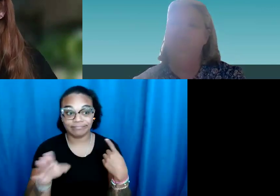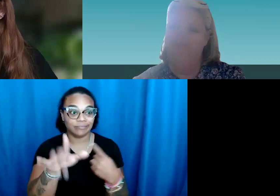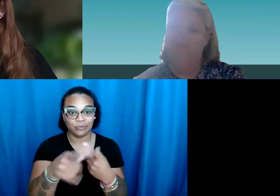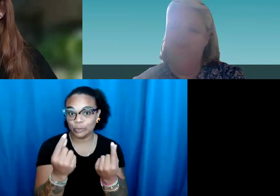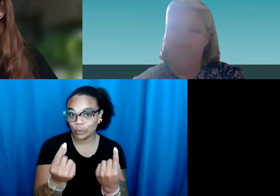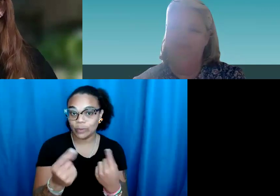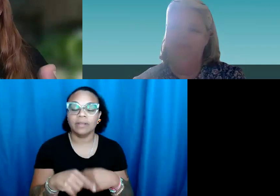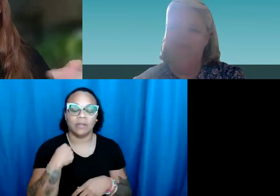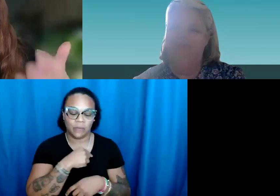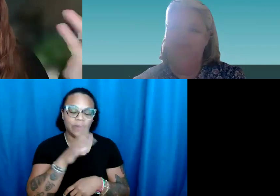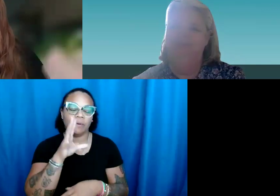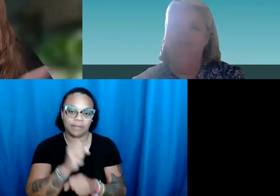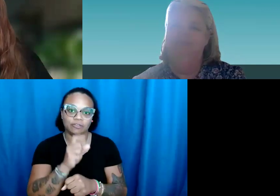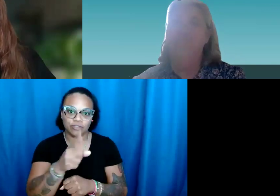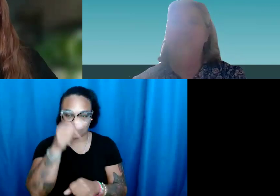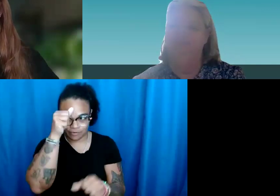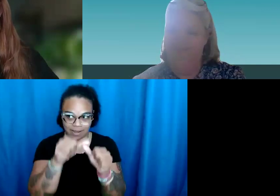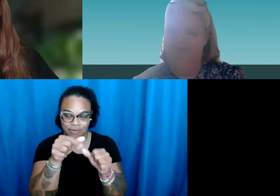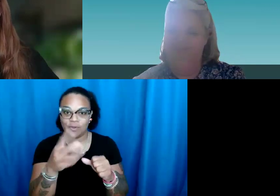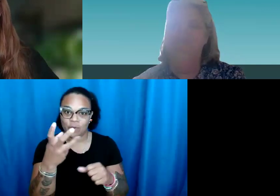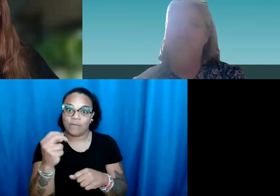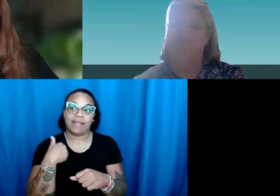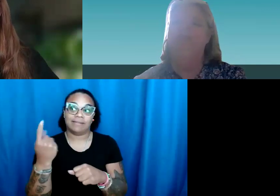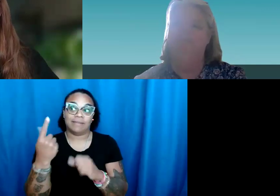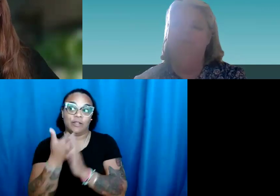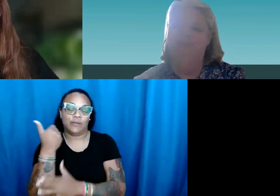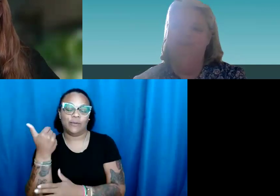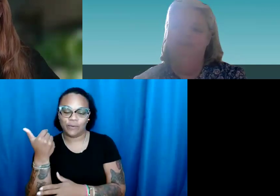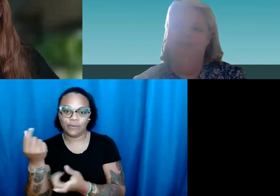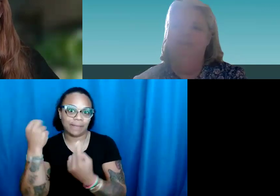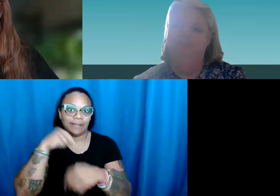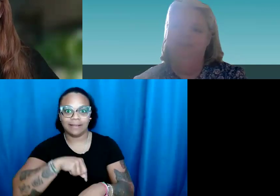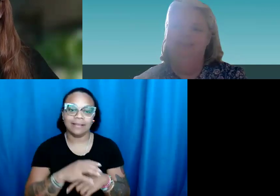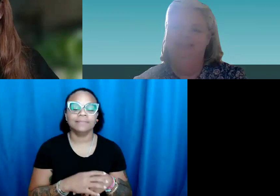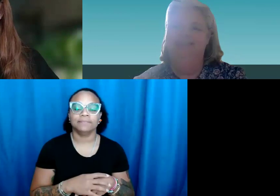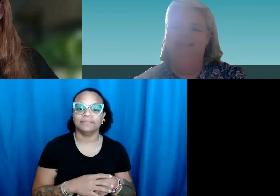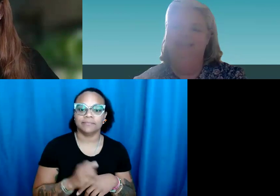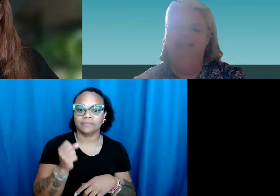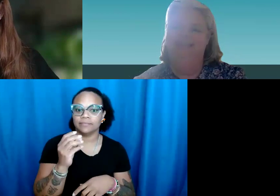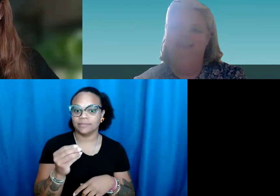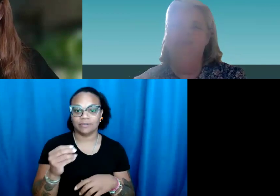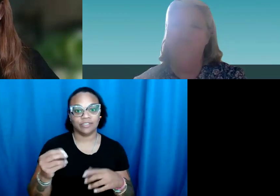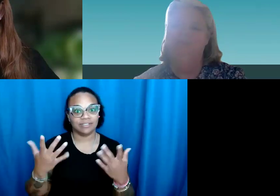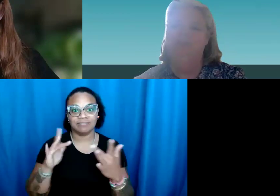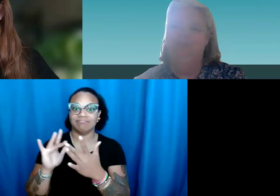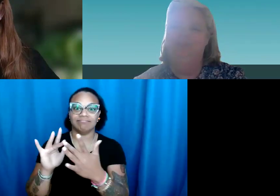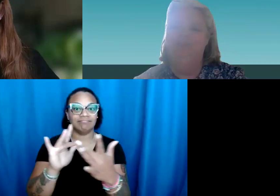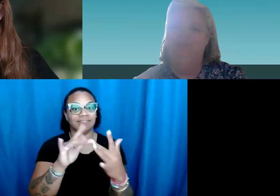We will make sure we remember you when we do have something new in the pipeline. Just get out there and talk to people.